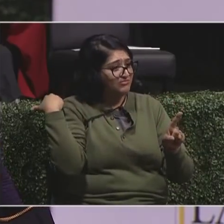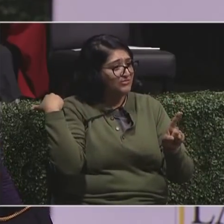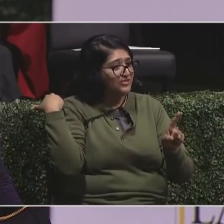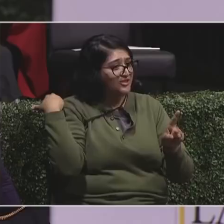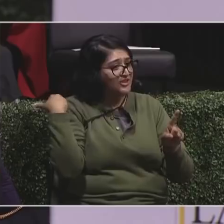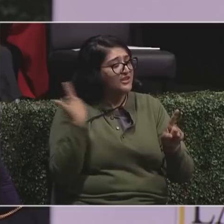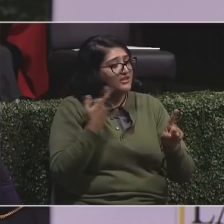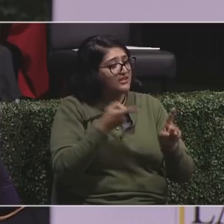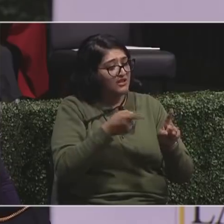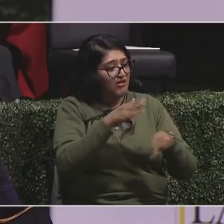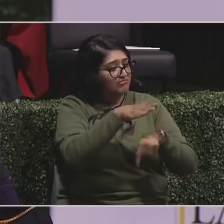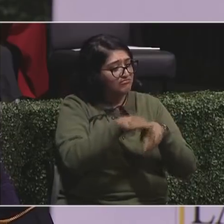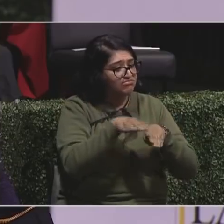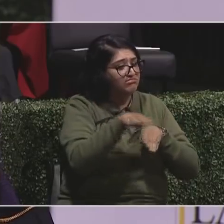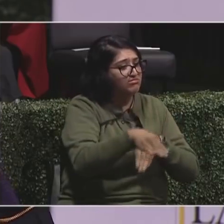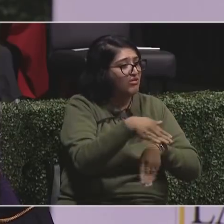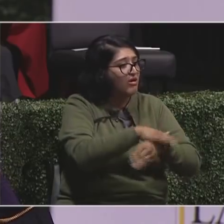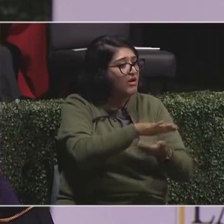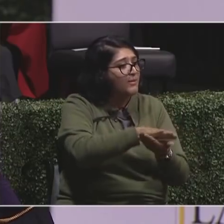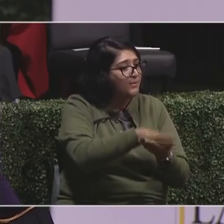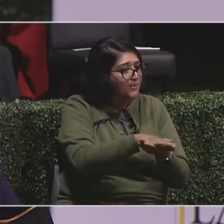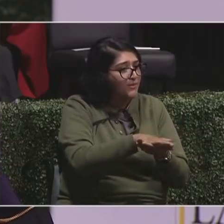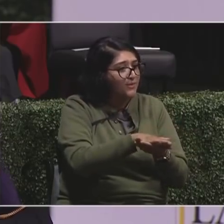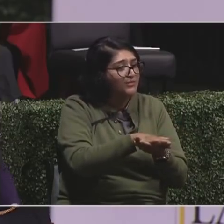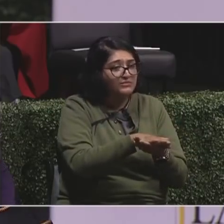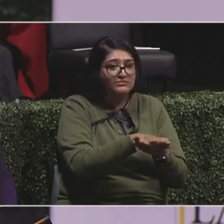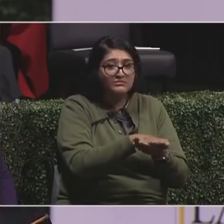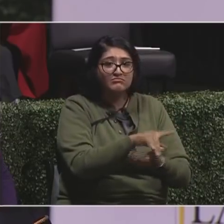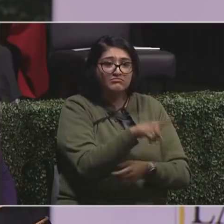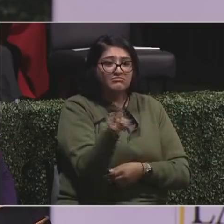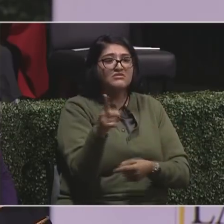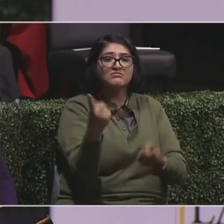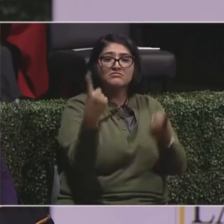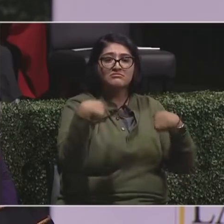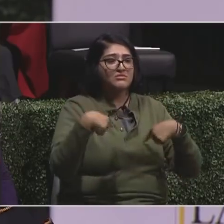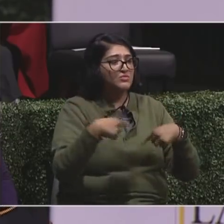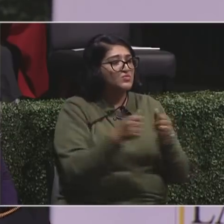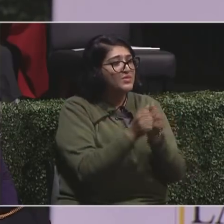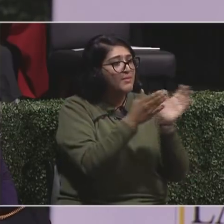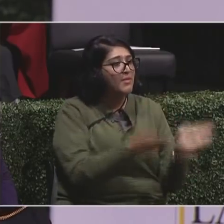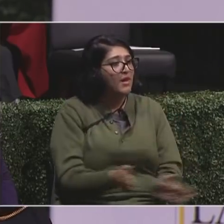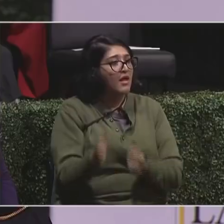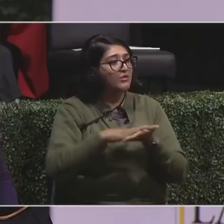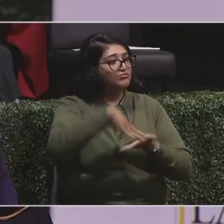EXPERIENCED A PERSONAL TRANSFORMATION THAT IS AS PROFOUND AS THE EVENTS WE LIVED THROUGH TOGETHER.